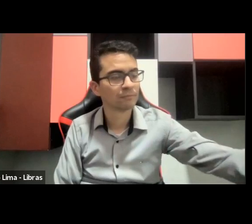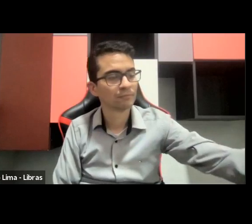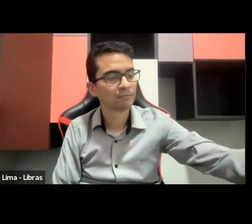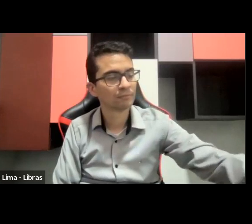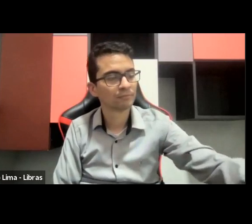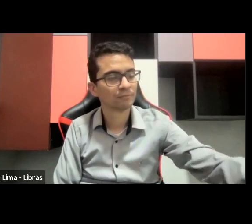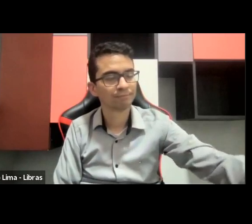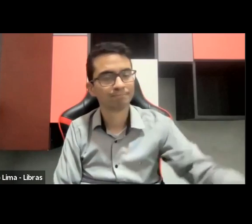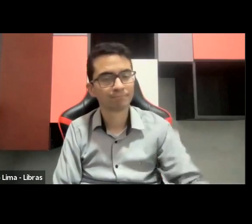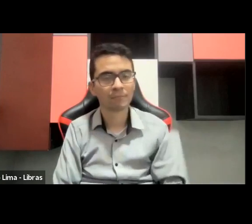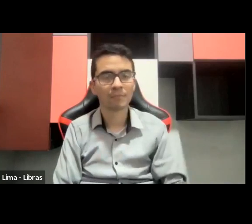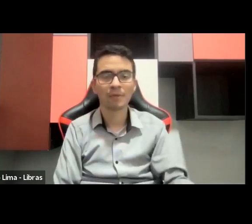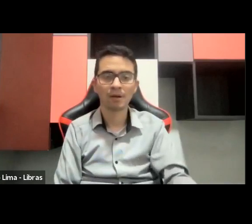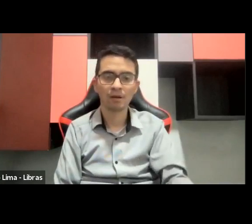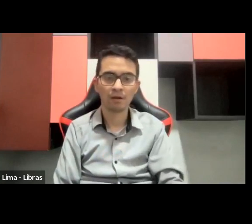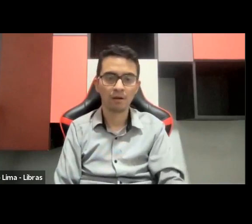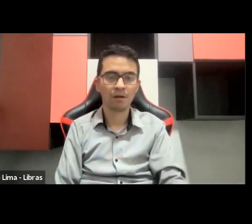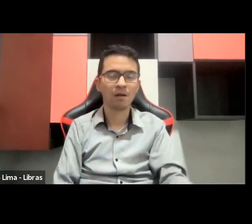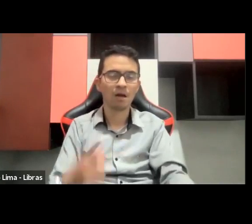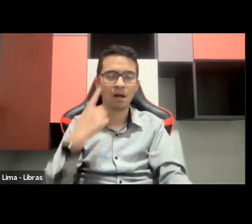was written. was written